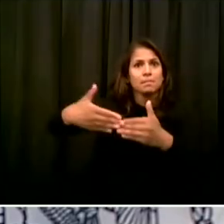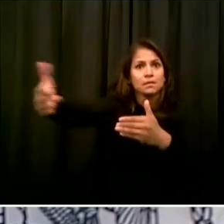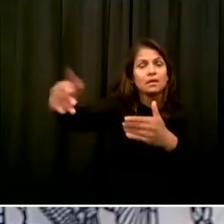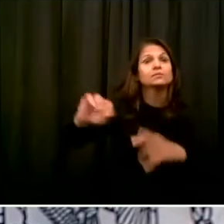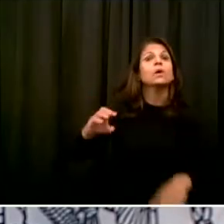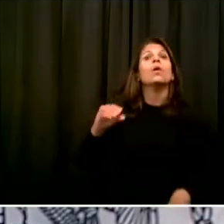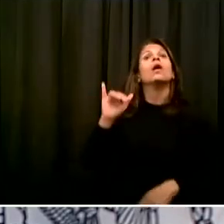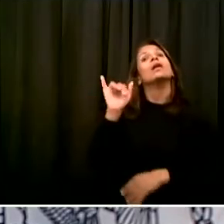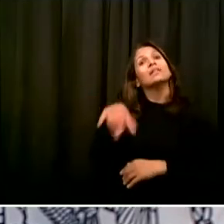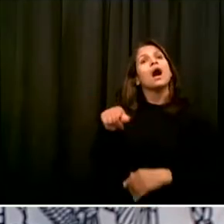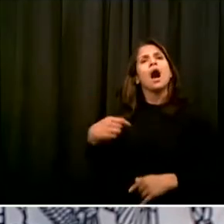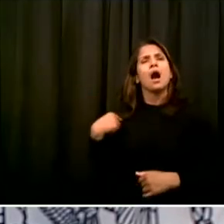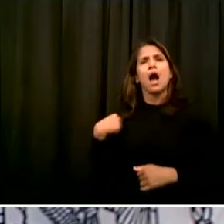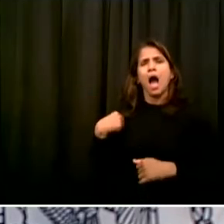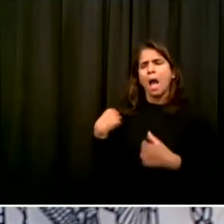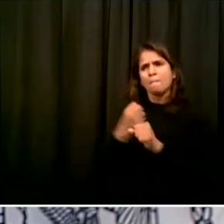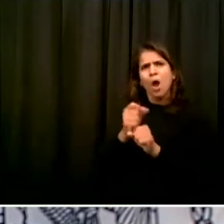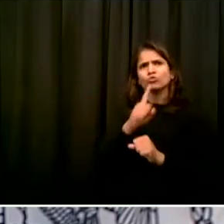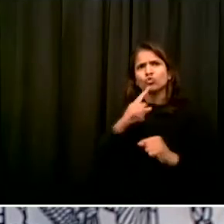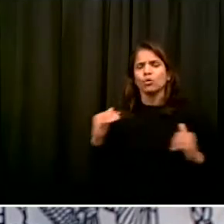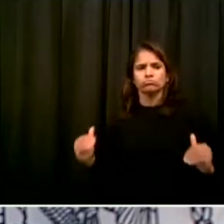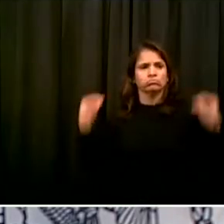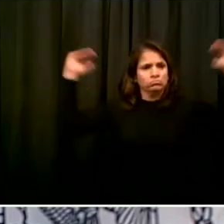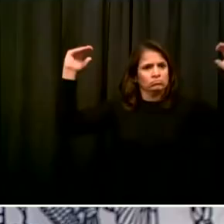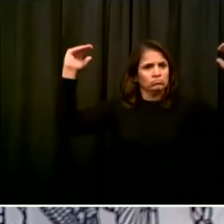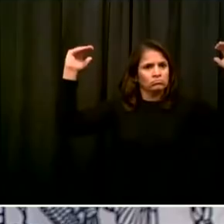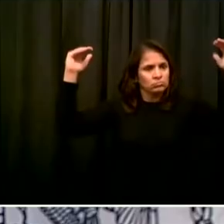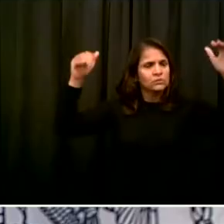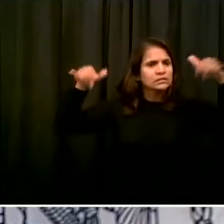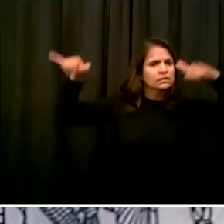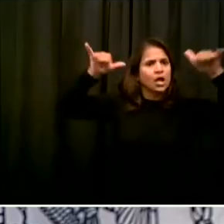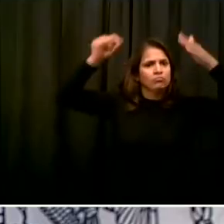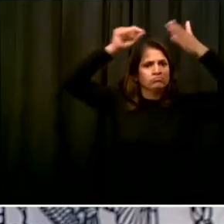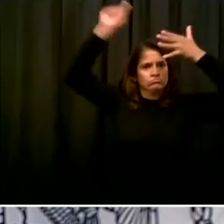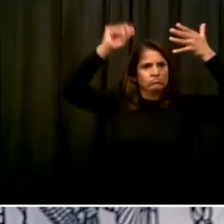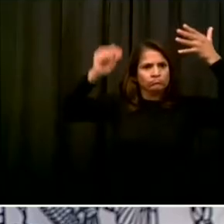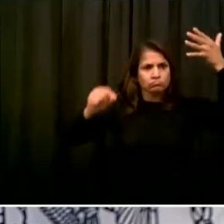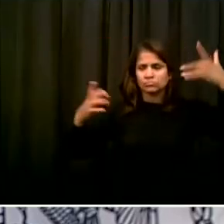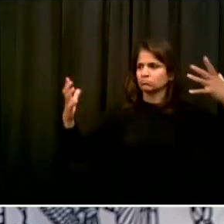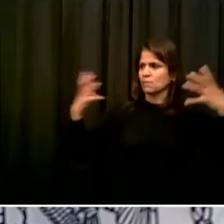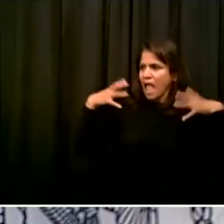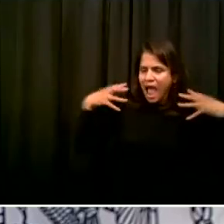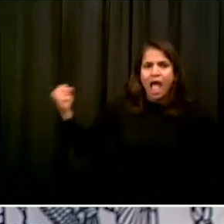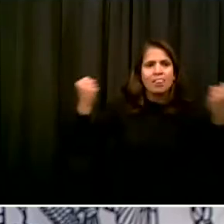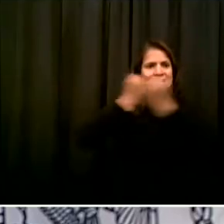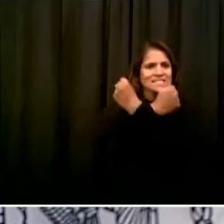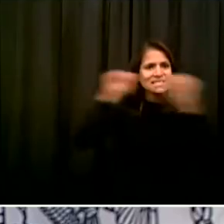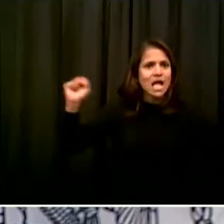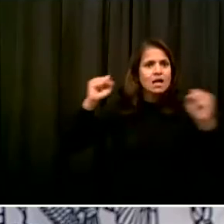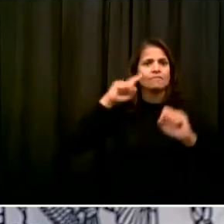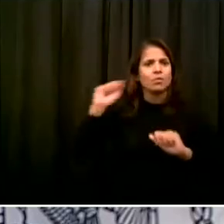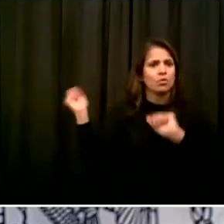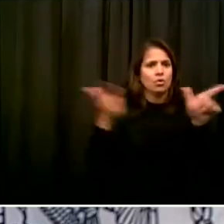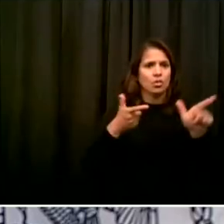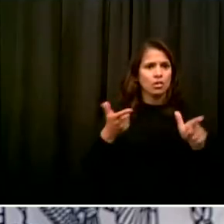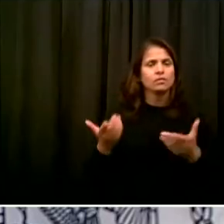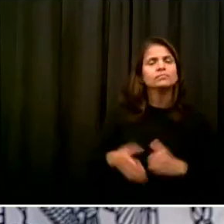WHAT WE ARE DOING IS BAD N OWHAT WOULD HAPPEN A NY YEAR BUT WER AE